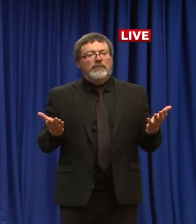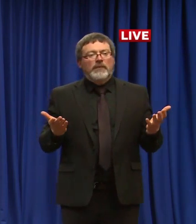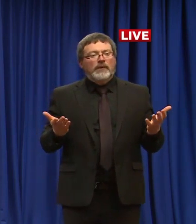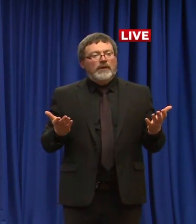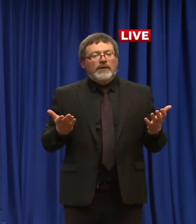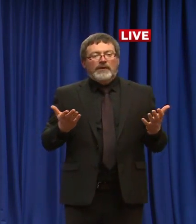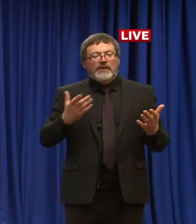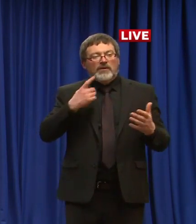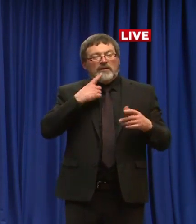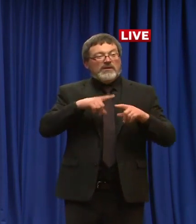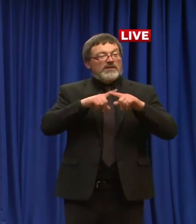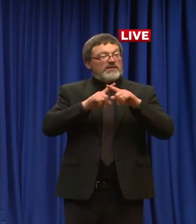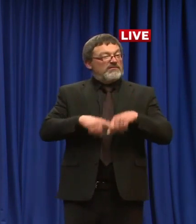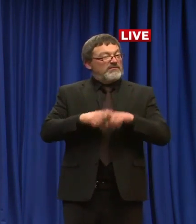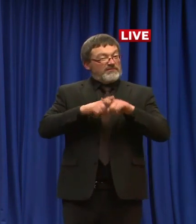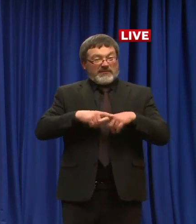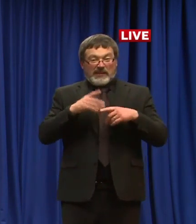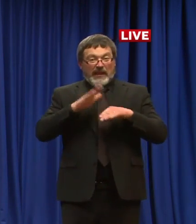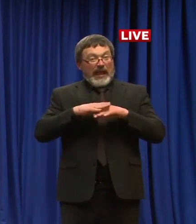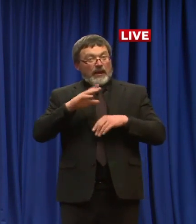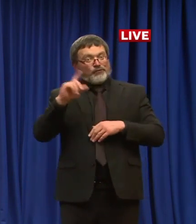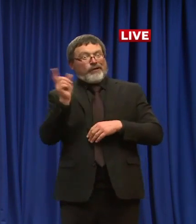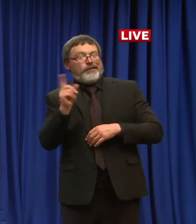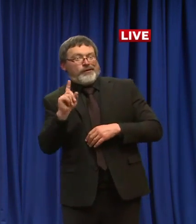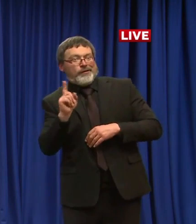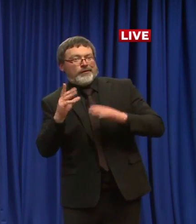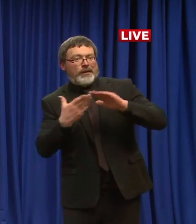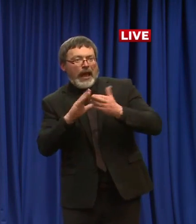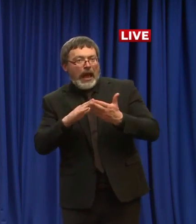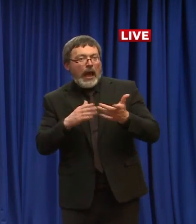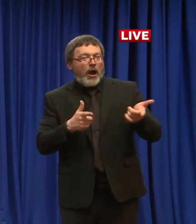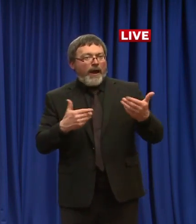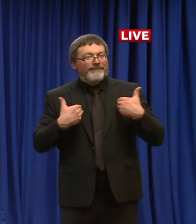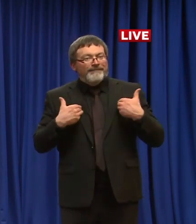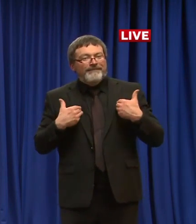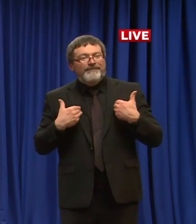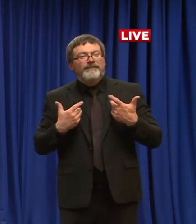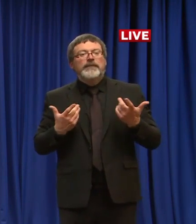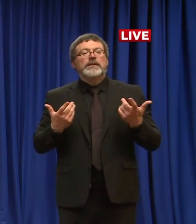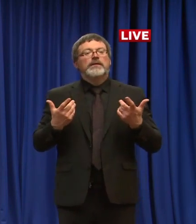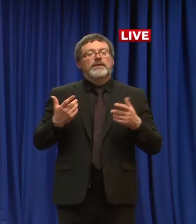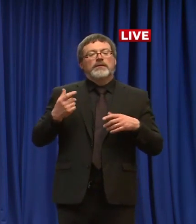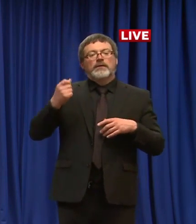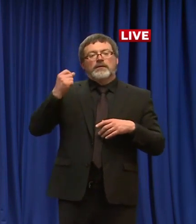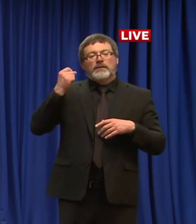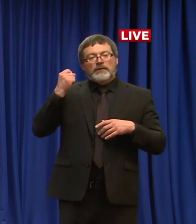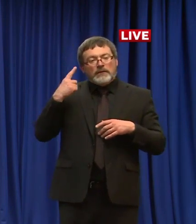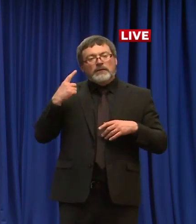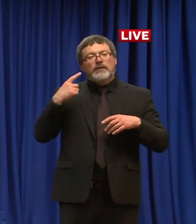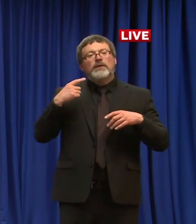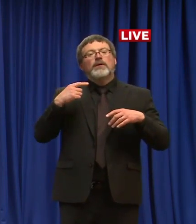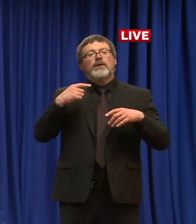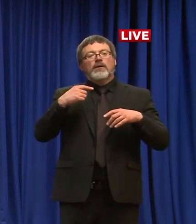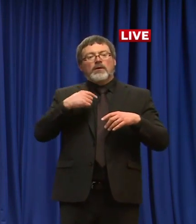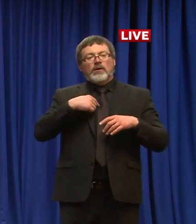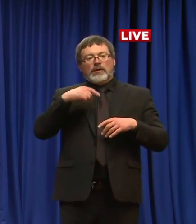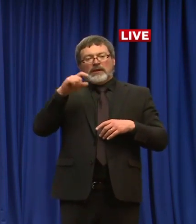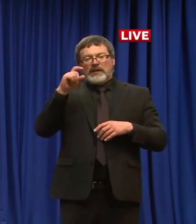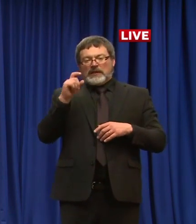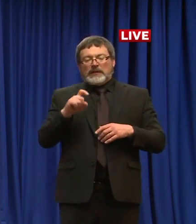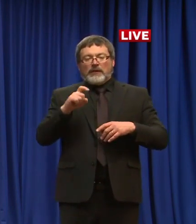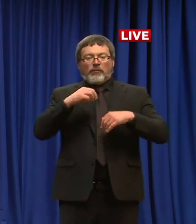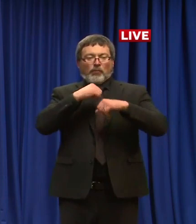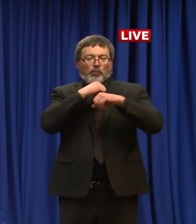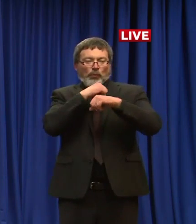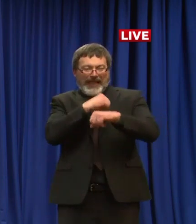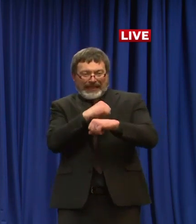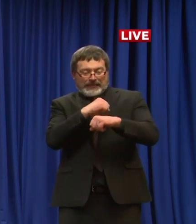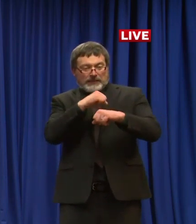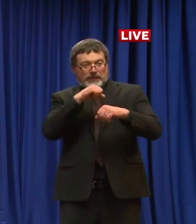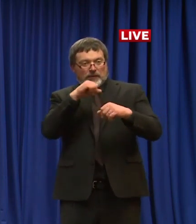THERE ARE SOME AREAS WHERE THAT MIGHT WORK AND SOME AREAS WHERE IT WOULDN’T BUT IT AGAIN IT WOULD ALL BE DONE WITH THE PROTECTIONS THAT ARE ALREADY IN PLACE FOR VOTER CERTIFICATION